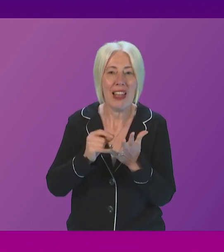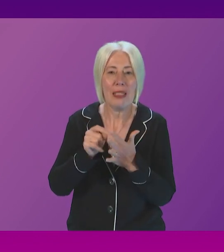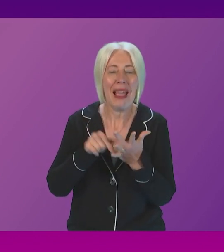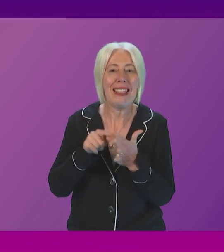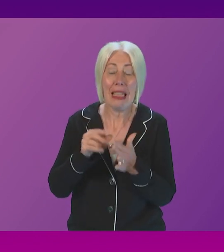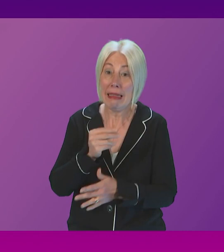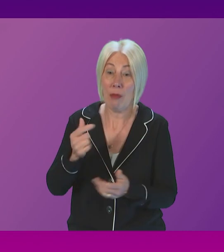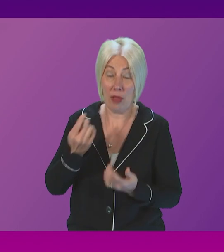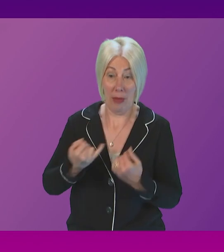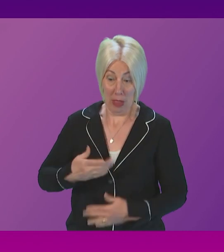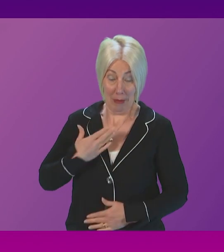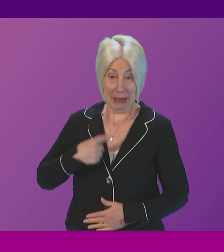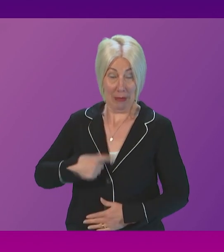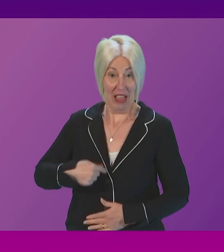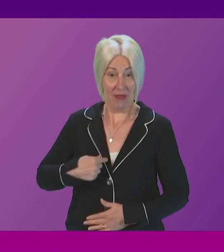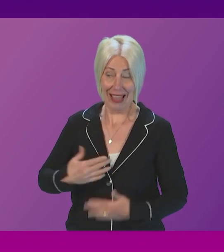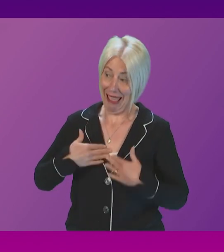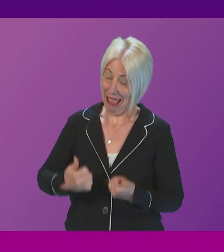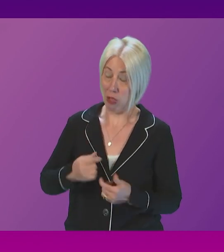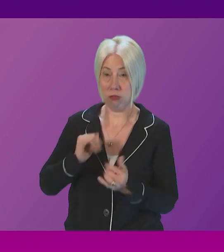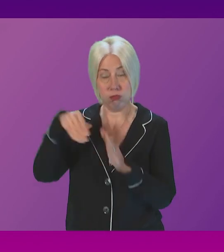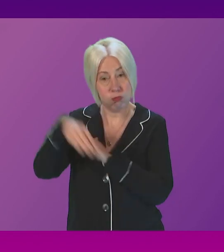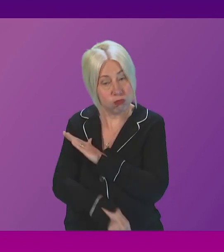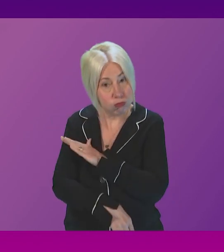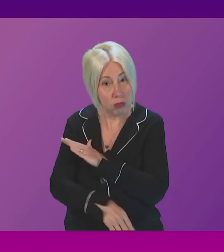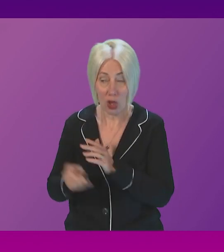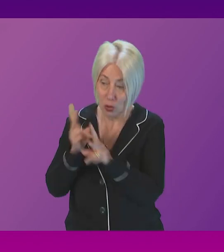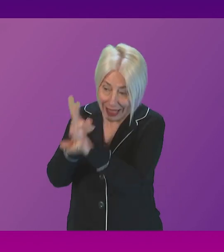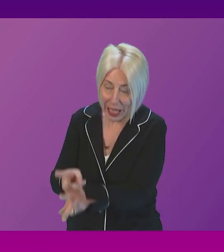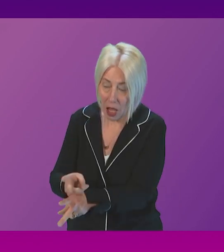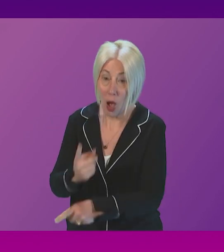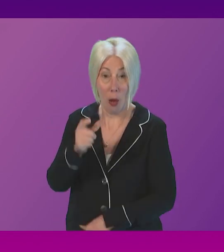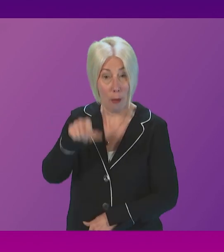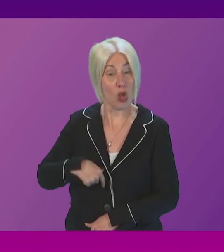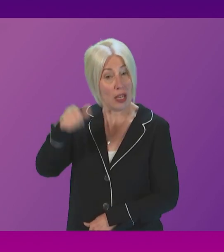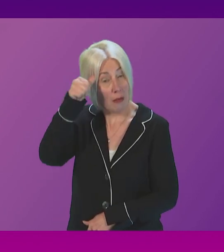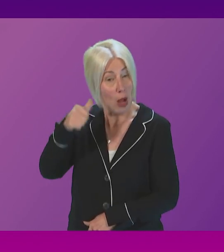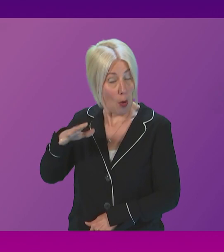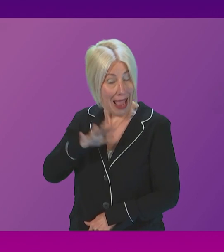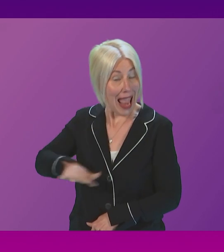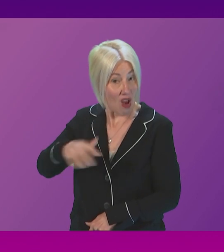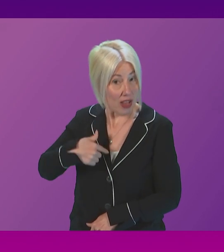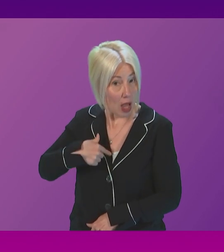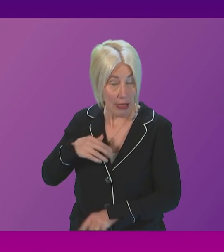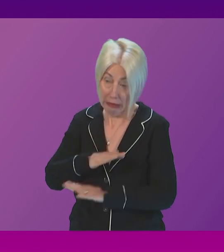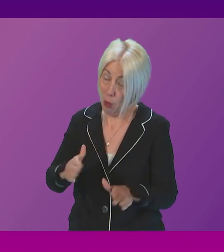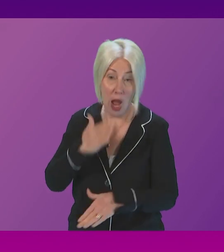their own health and wellbeing and forgo medical appointments to provide that care. One of my constituents has talked about how she has had to not go for dental treatment, despite being